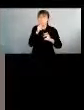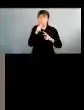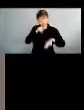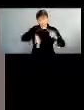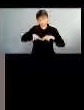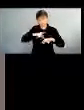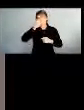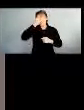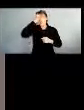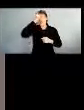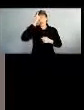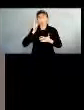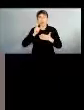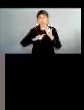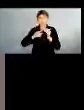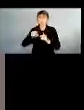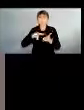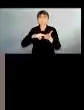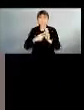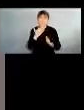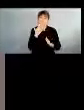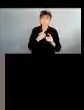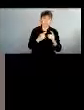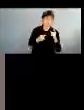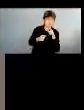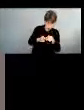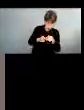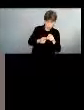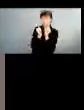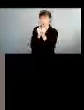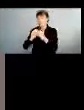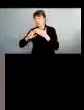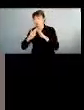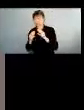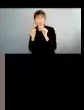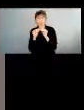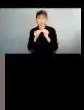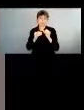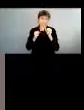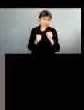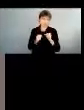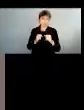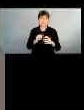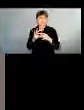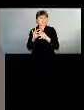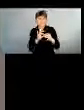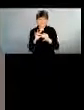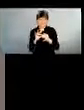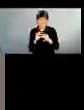them. The last criterion is planning and it’s